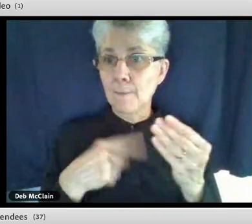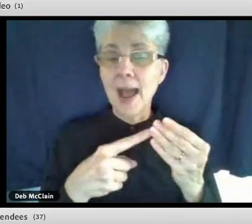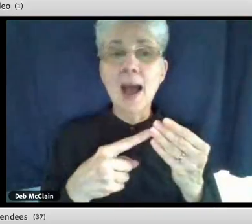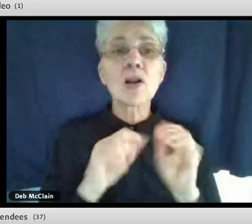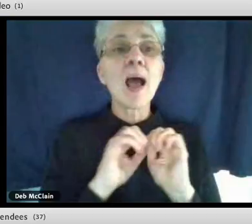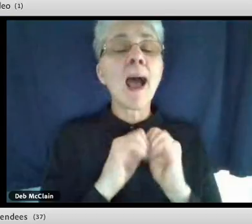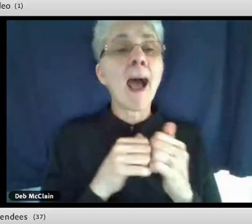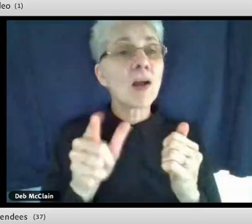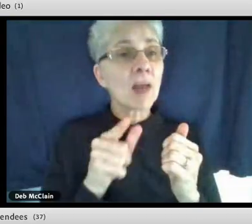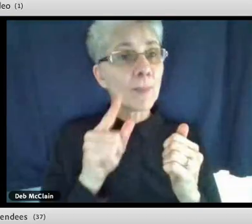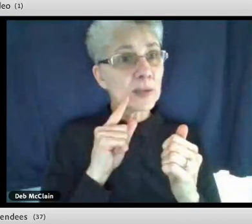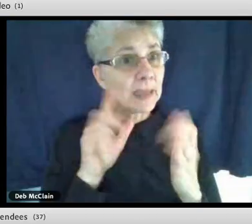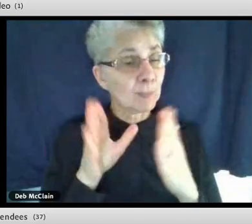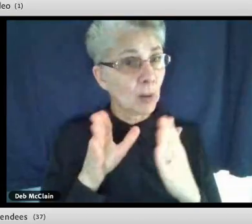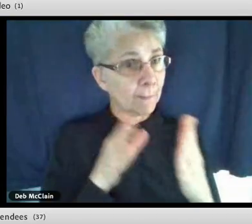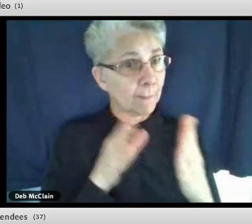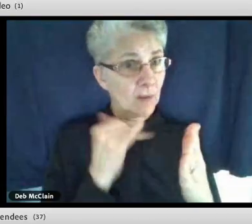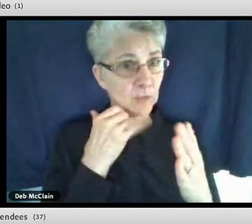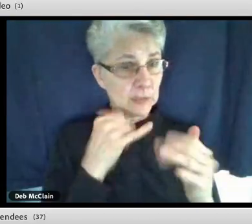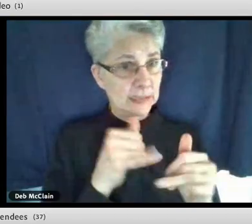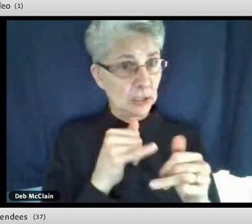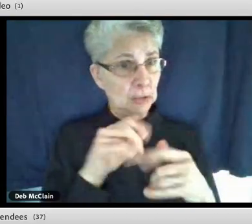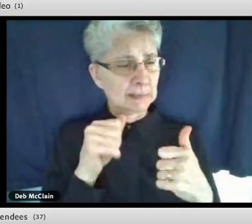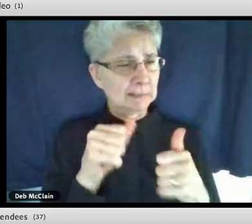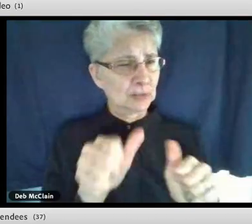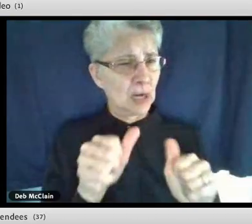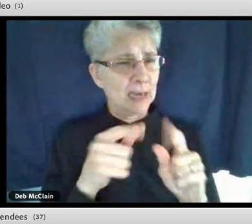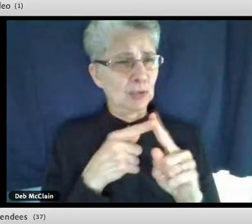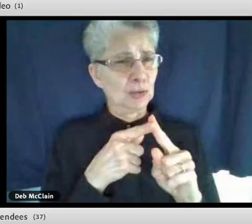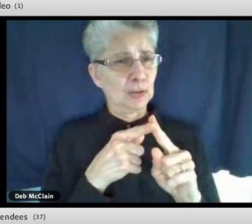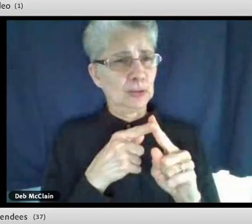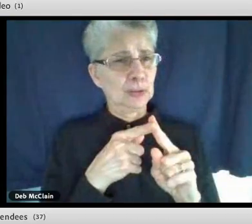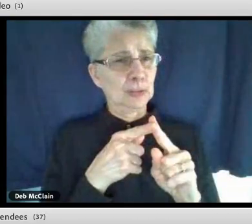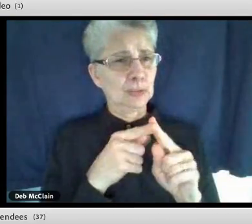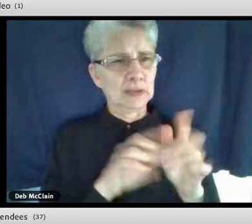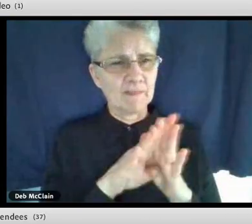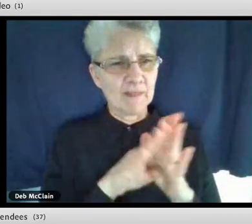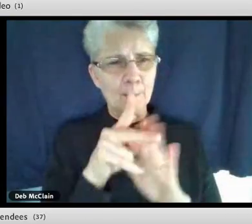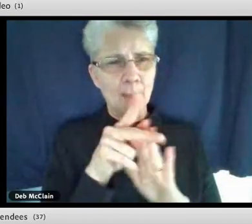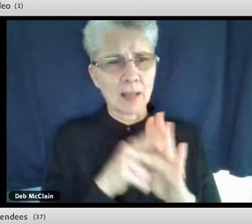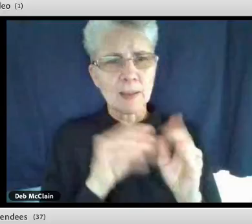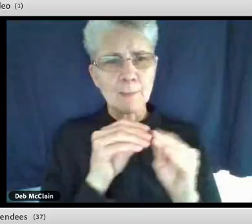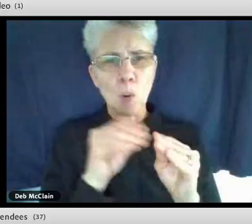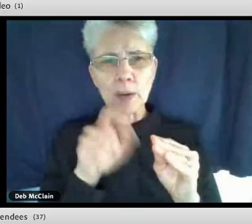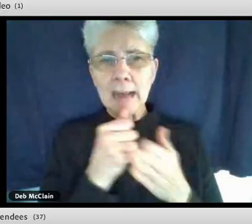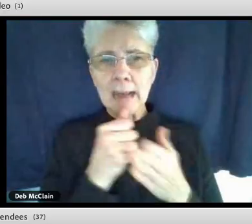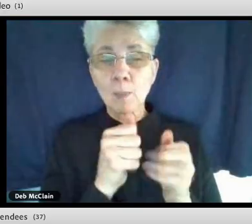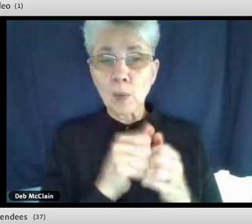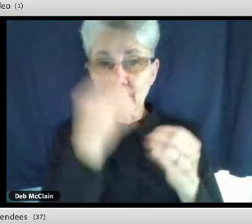The first one is going to talk about how libraries can prepare if you're still kind of trying to get your policies out,